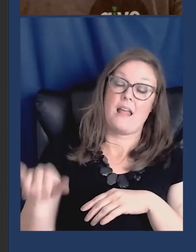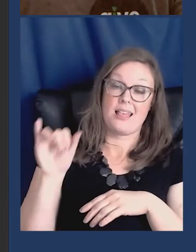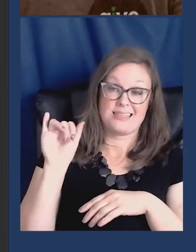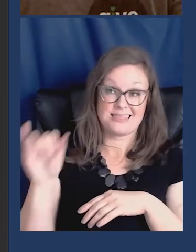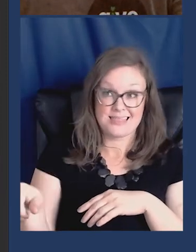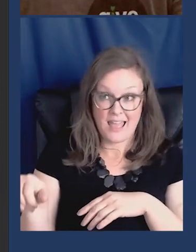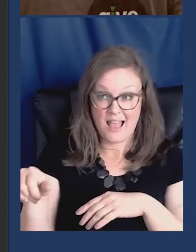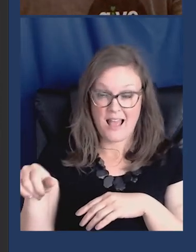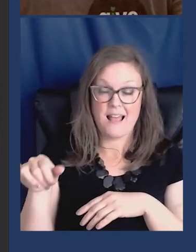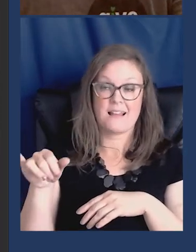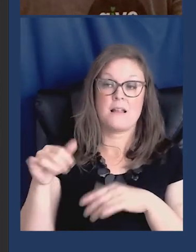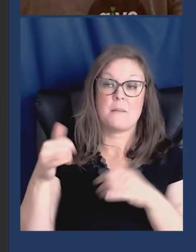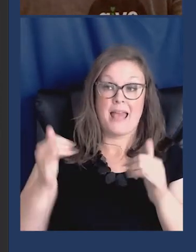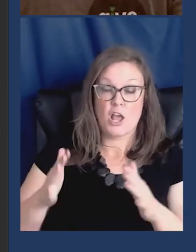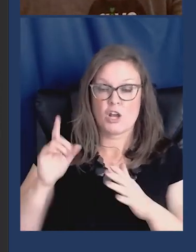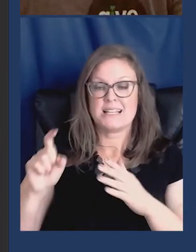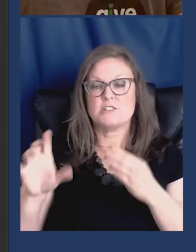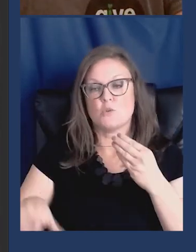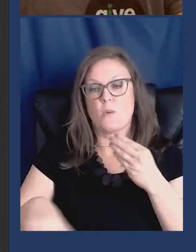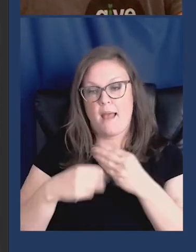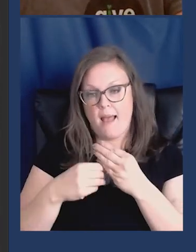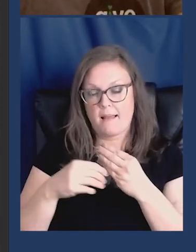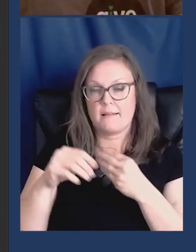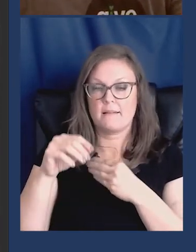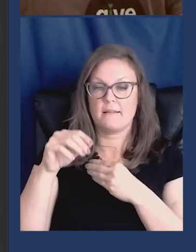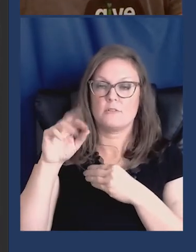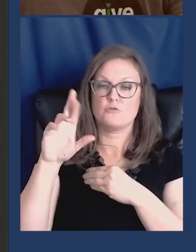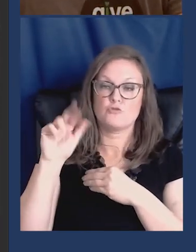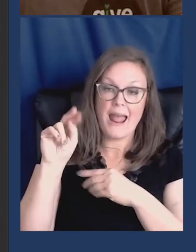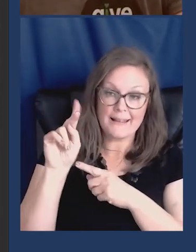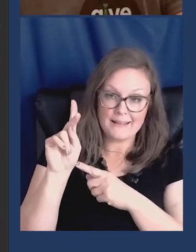And here is the value you use". And you'll note I'm doing this every time.